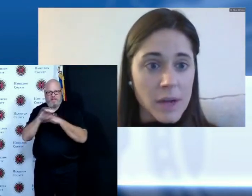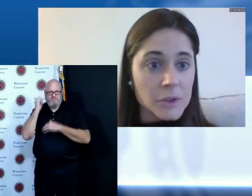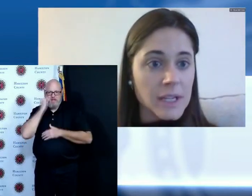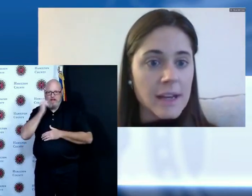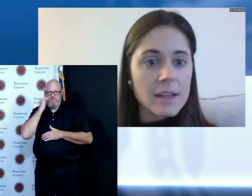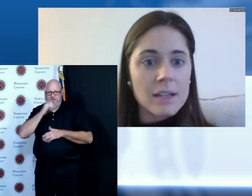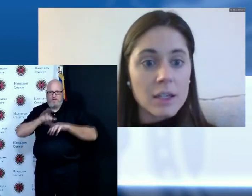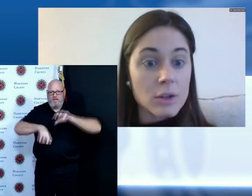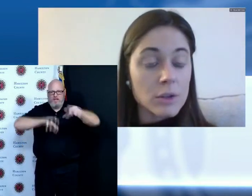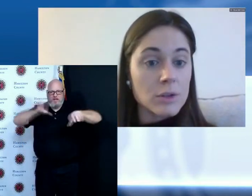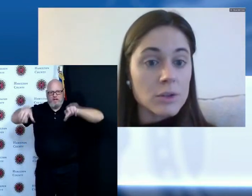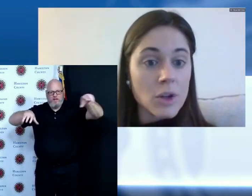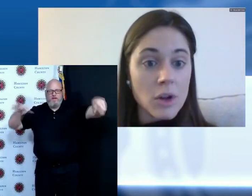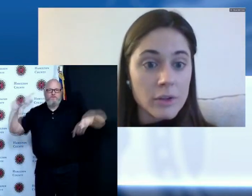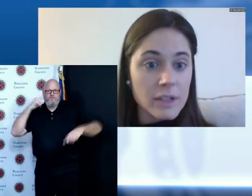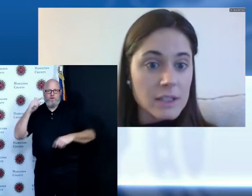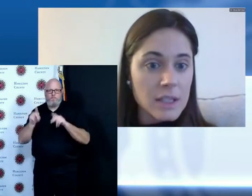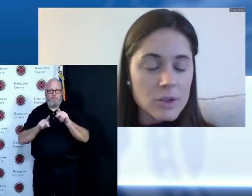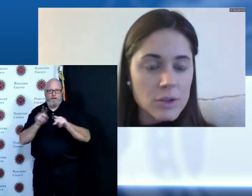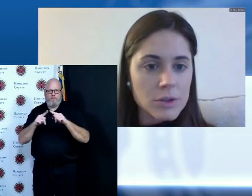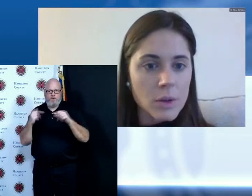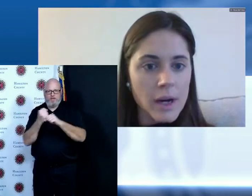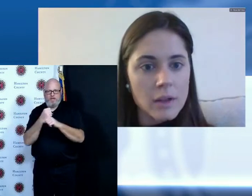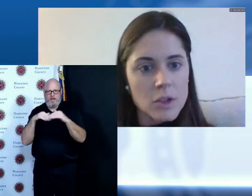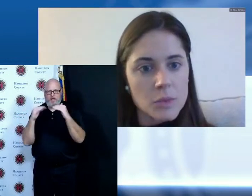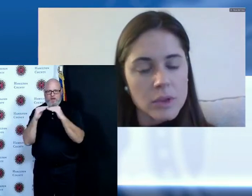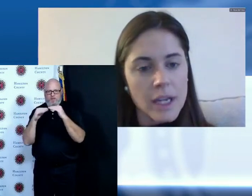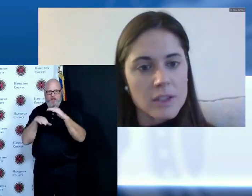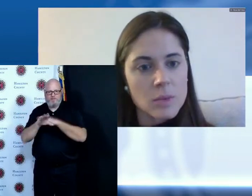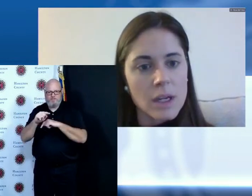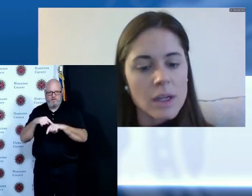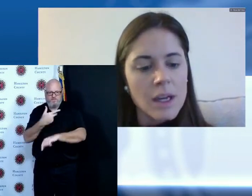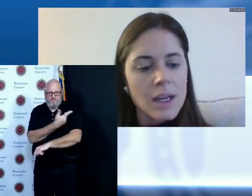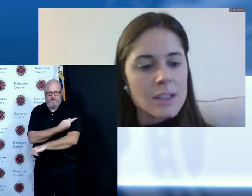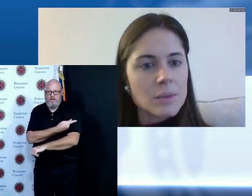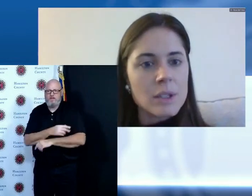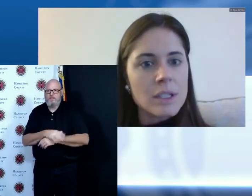I'm not really sure good morning Greg I'm not sure really who this should go to you guys